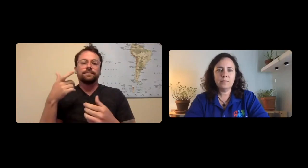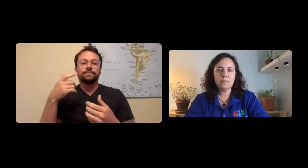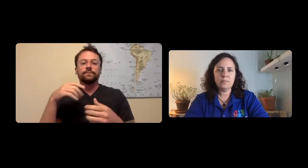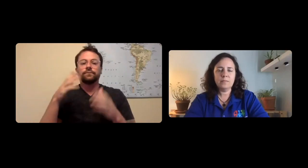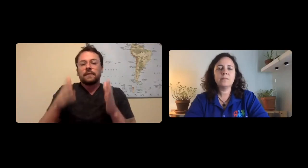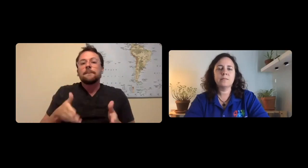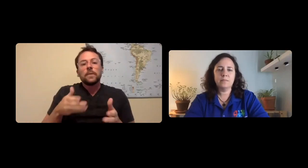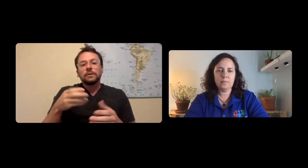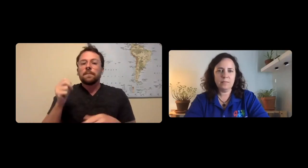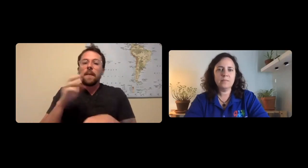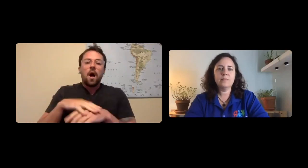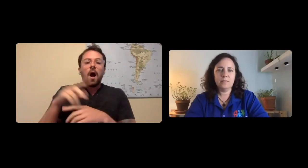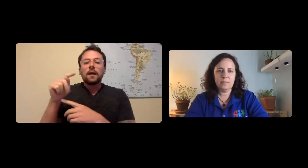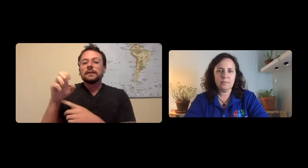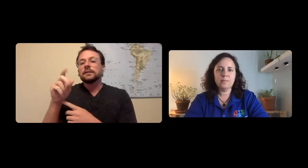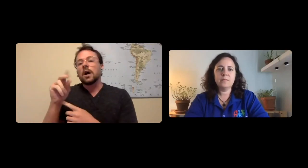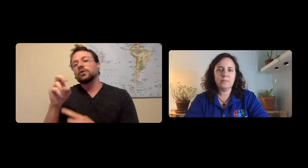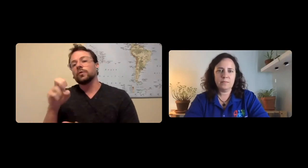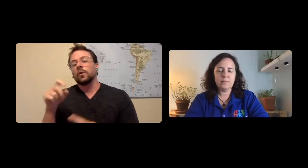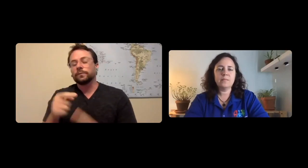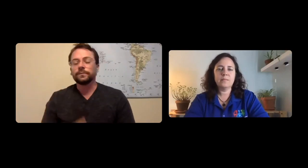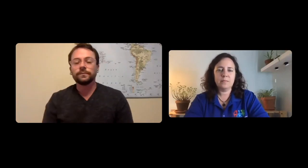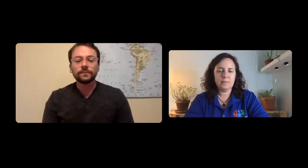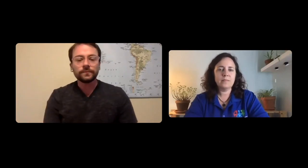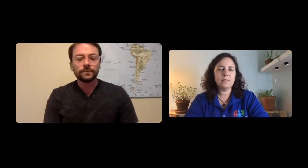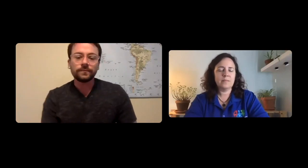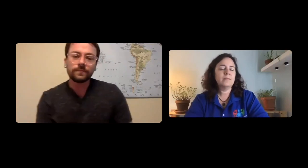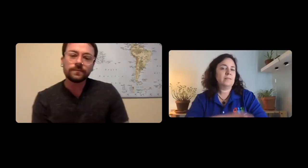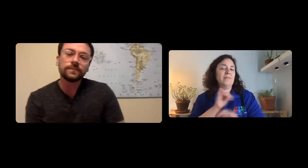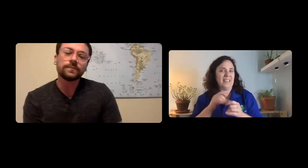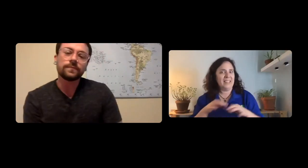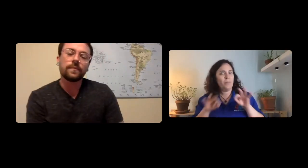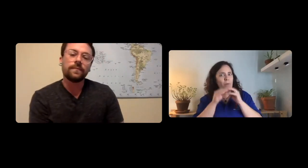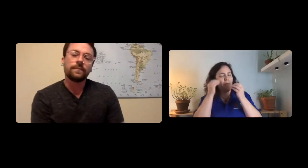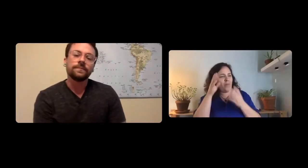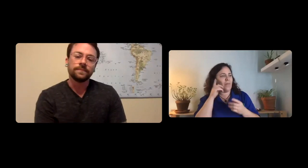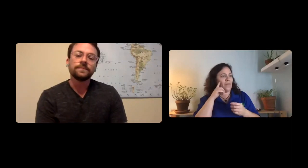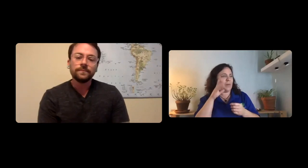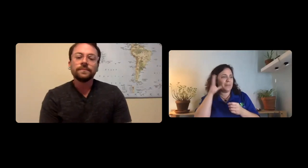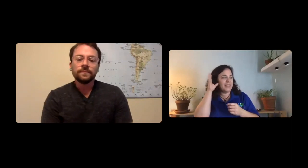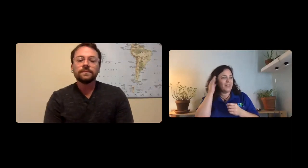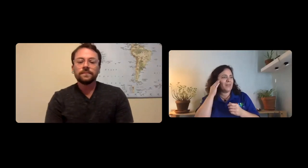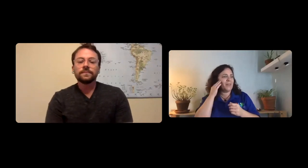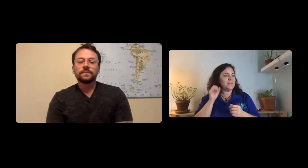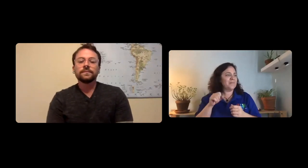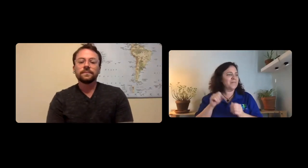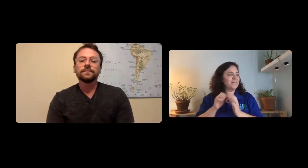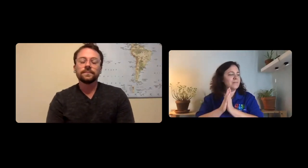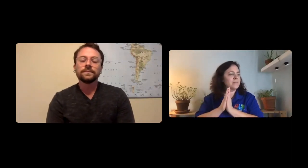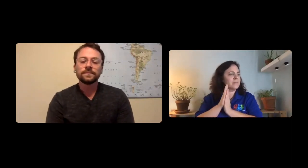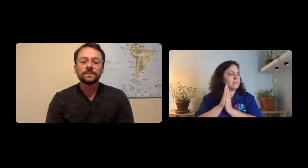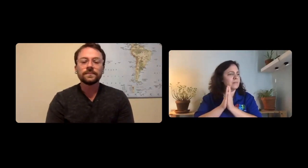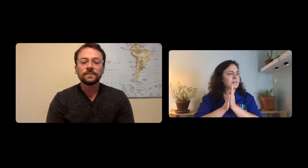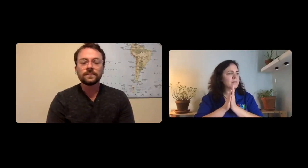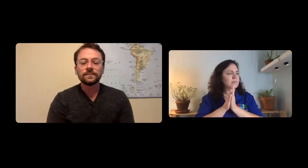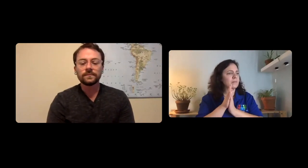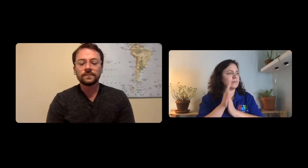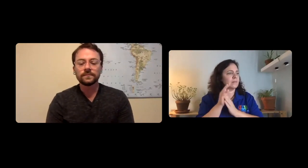So it really depends on the person's age, their identity, and the exact therapies that